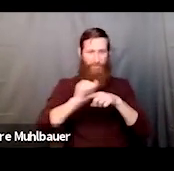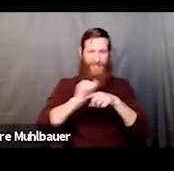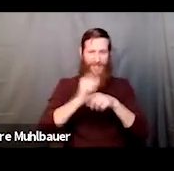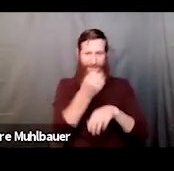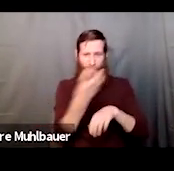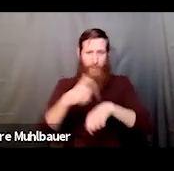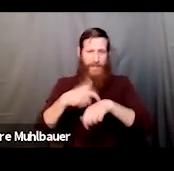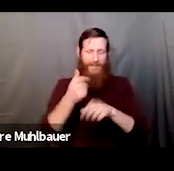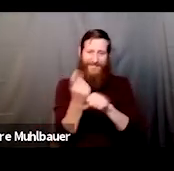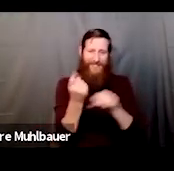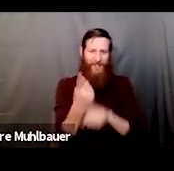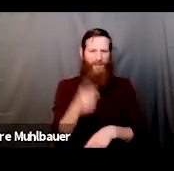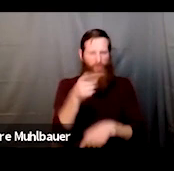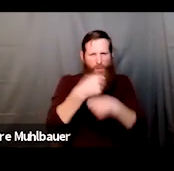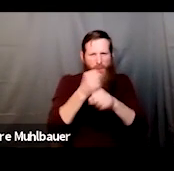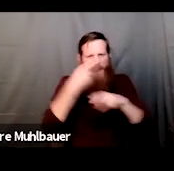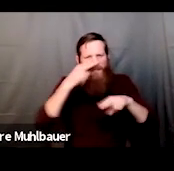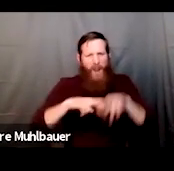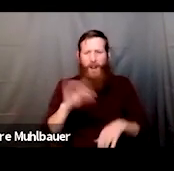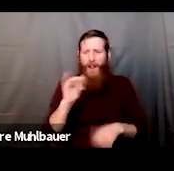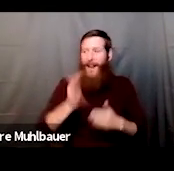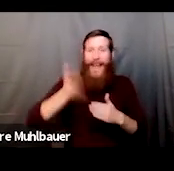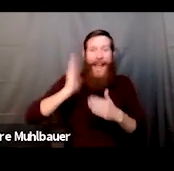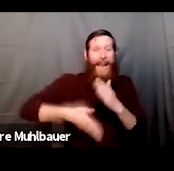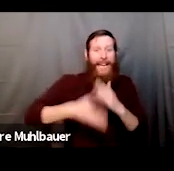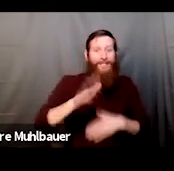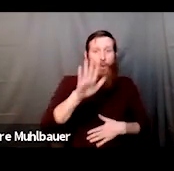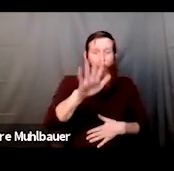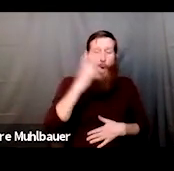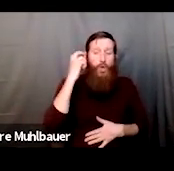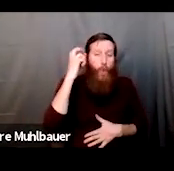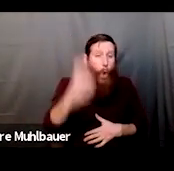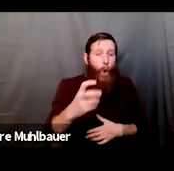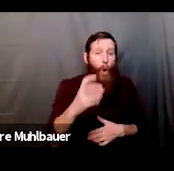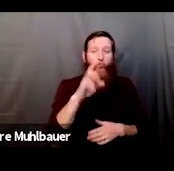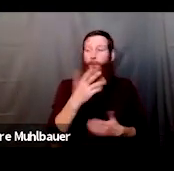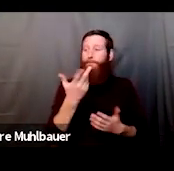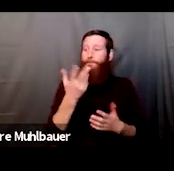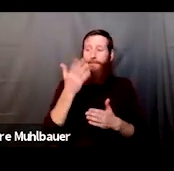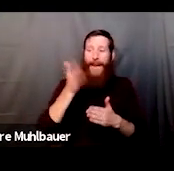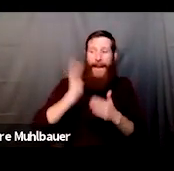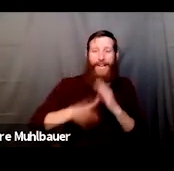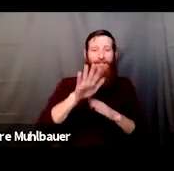You can make it fun, at the end of your tour or snowshoe trip